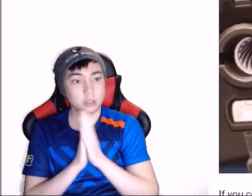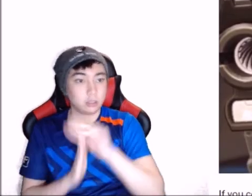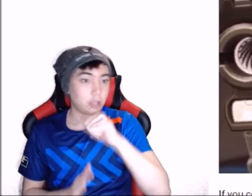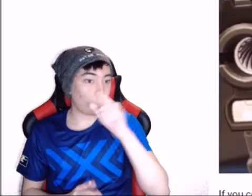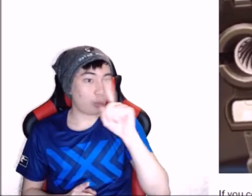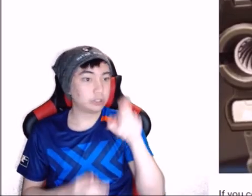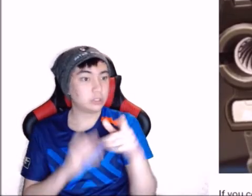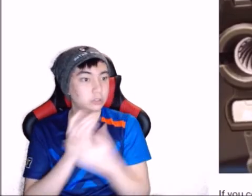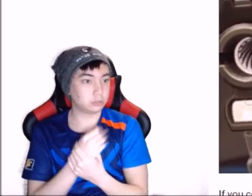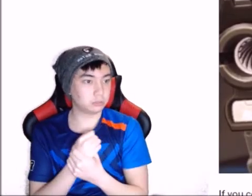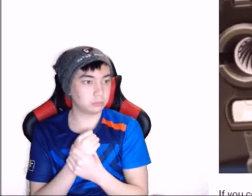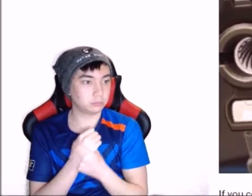Another question